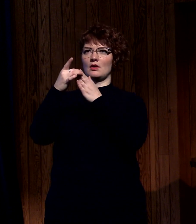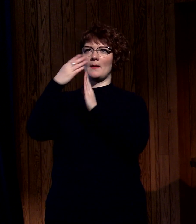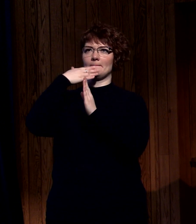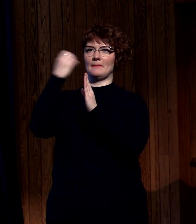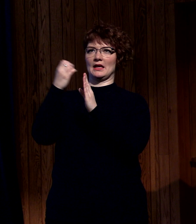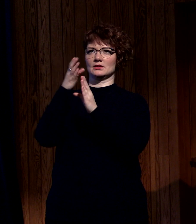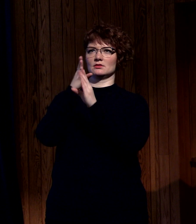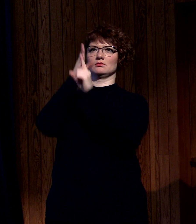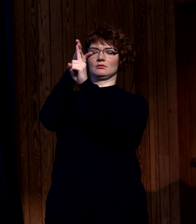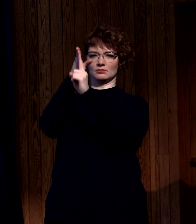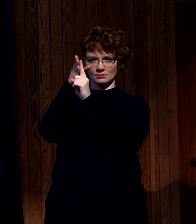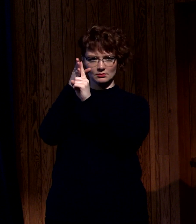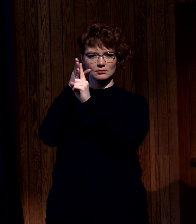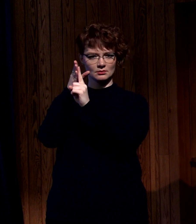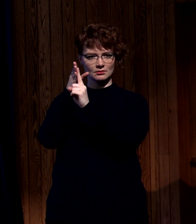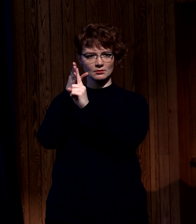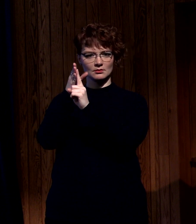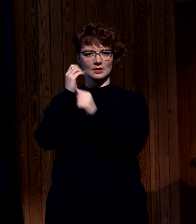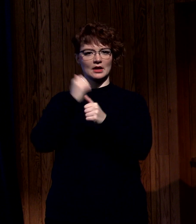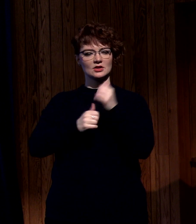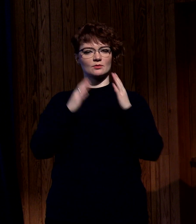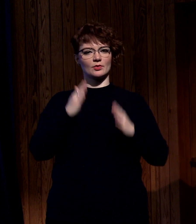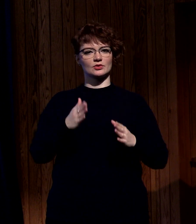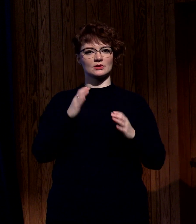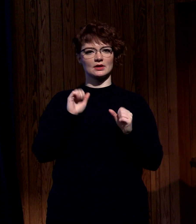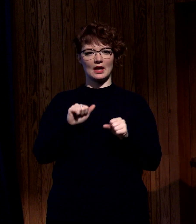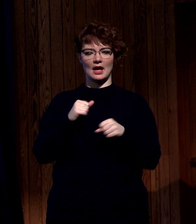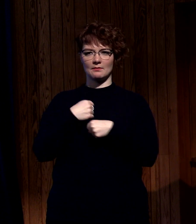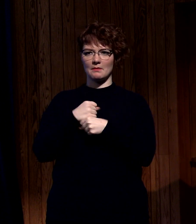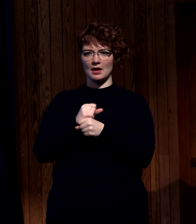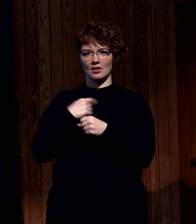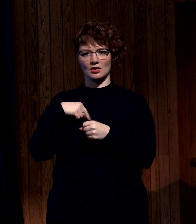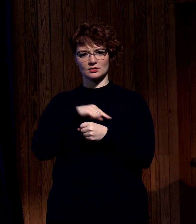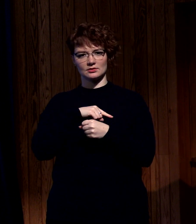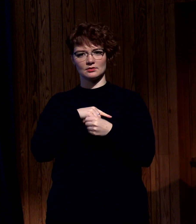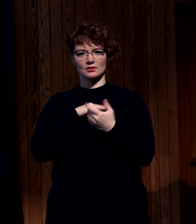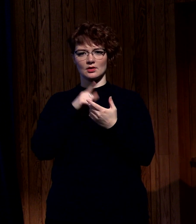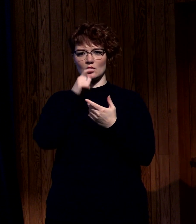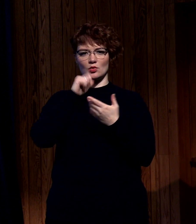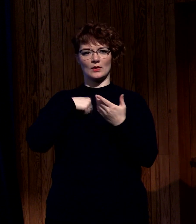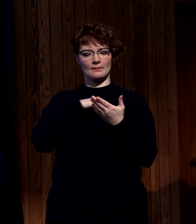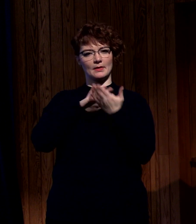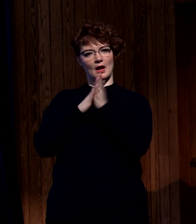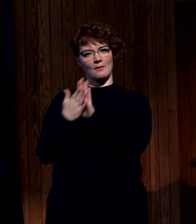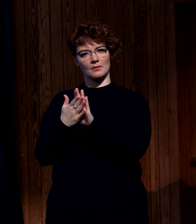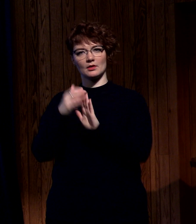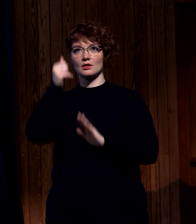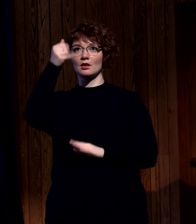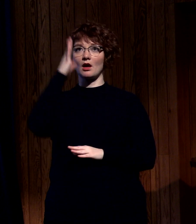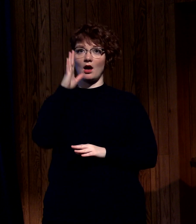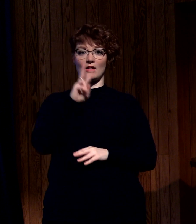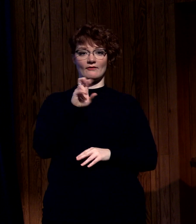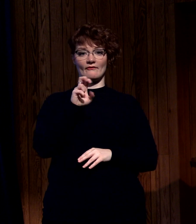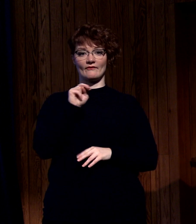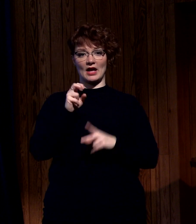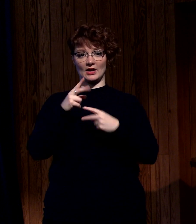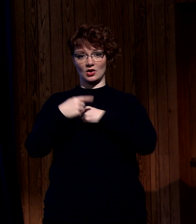character seems to find their place in our formation, the people we are becoming God as the vinedresser, Jesus as the